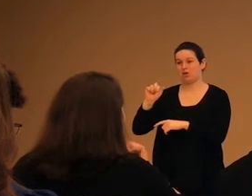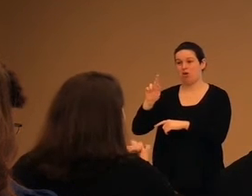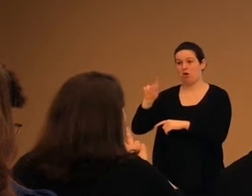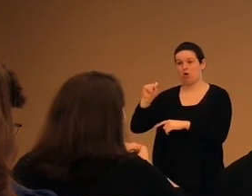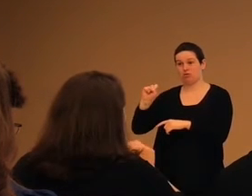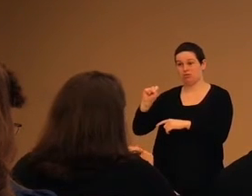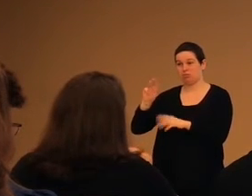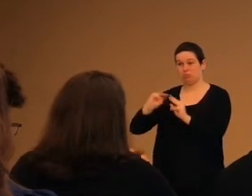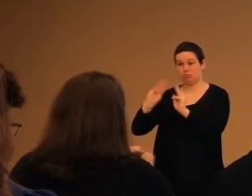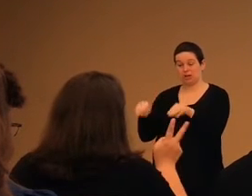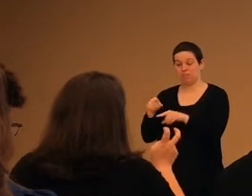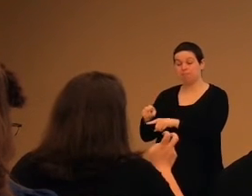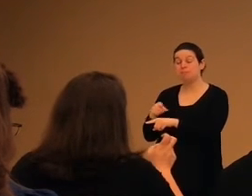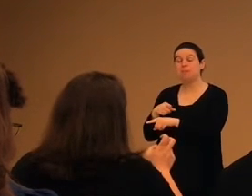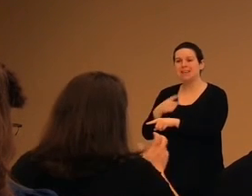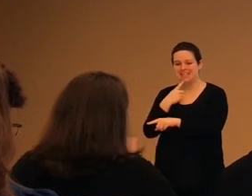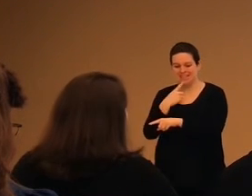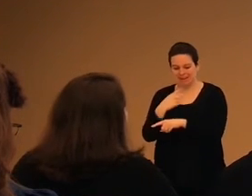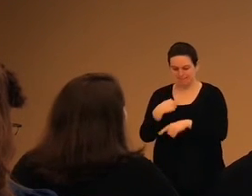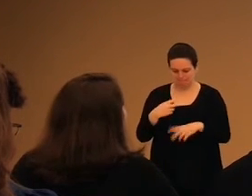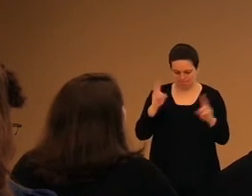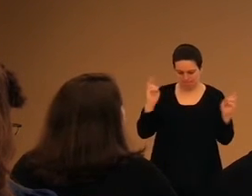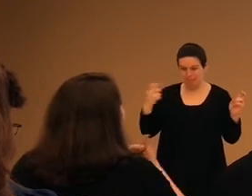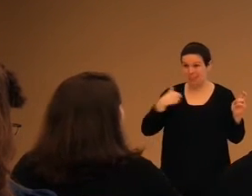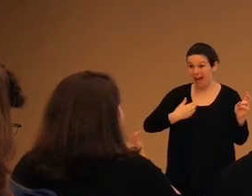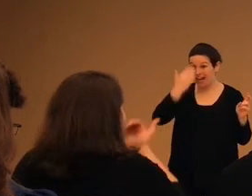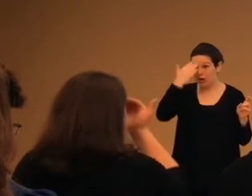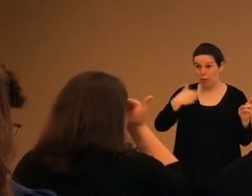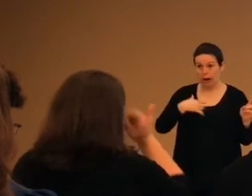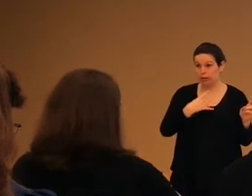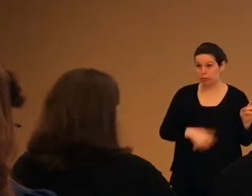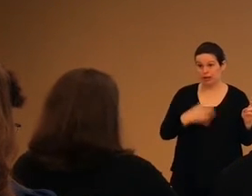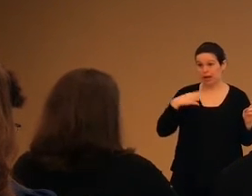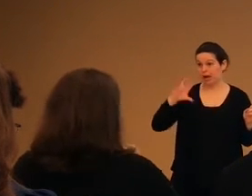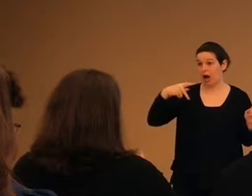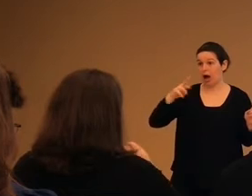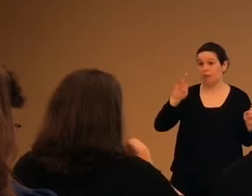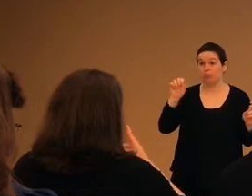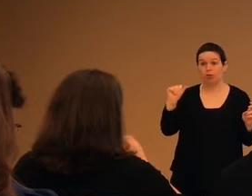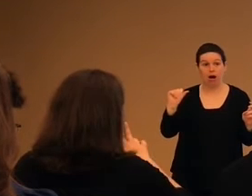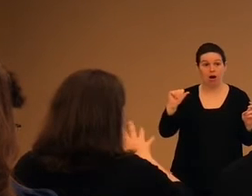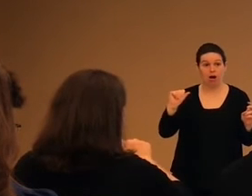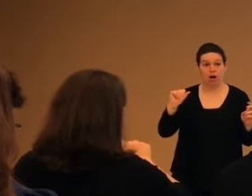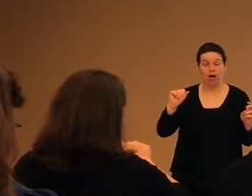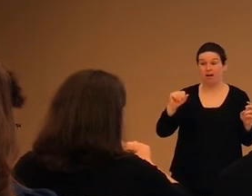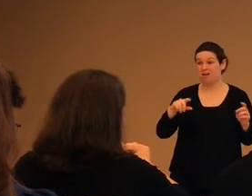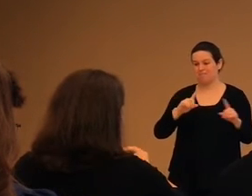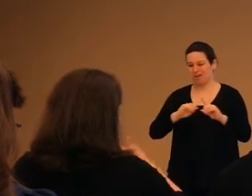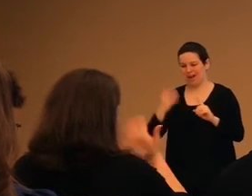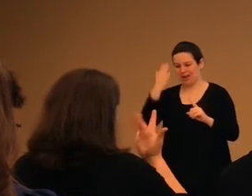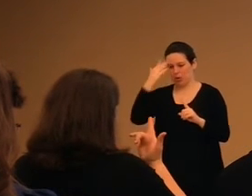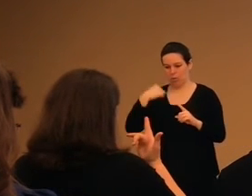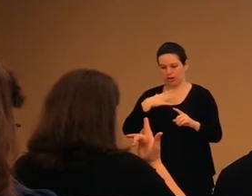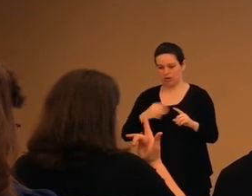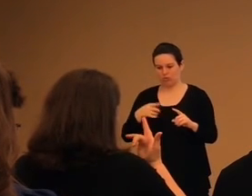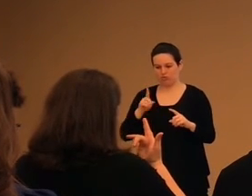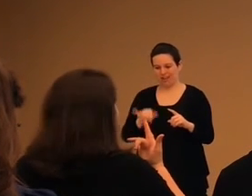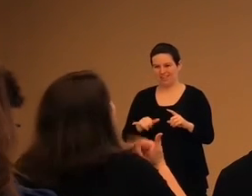This he said I know that I don't like opera But I know I don't like opera because I went and was able to experience it